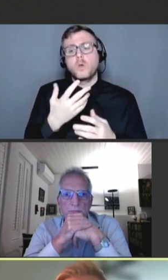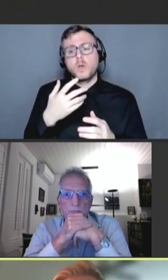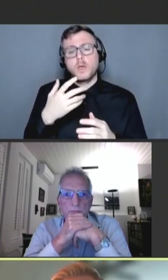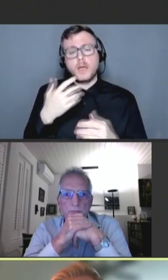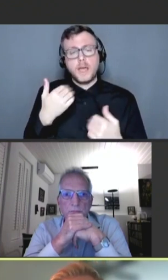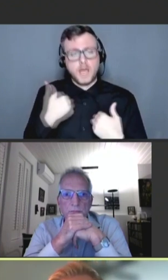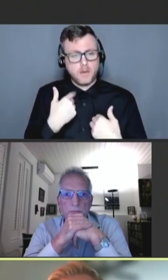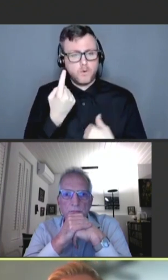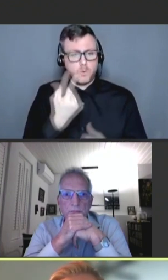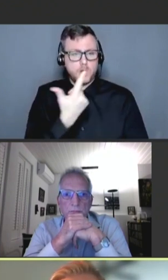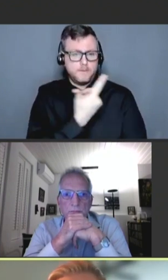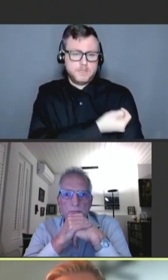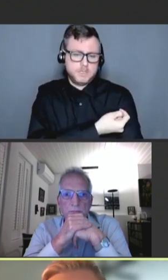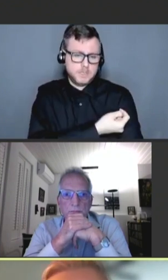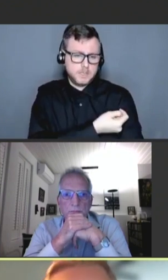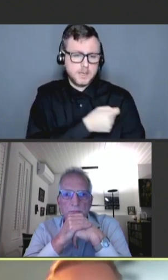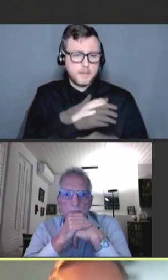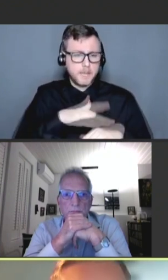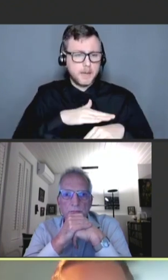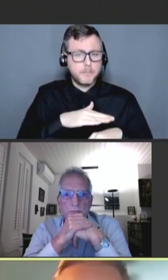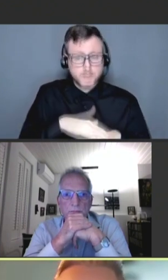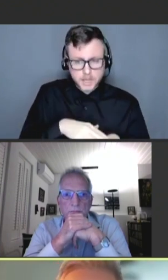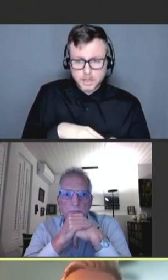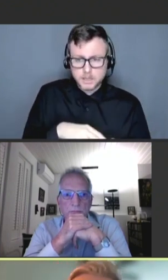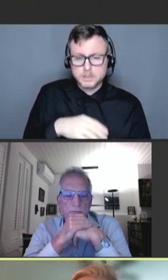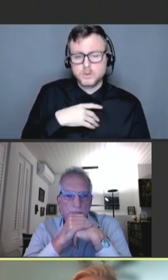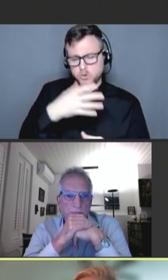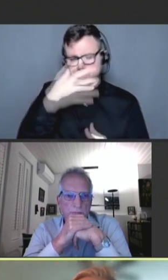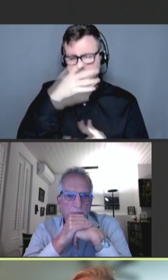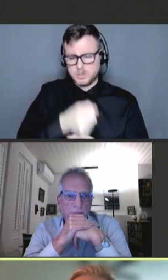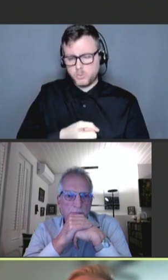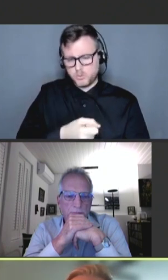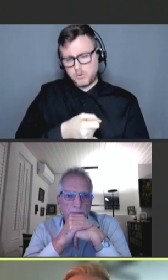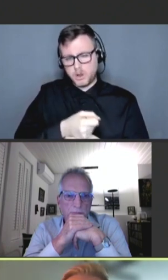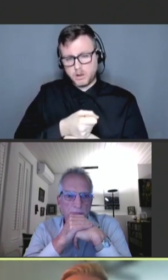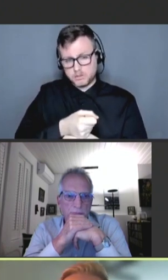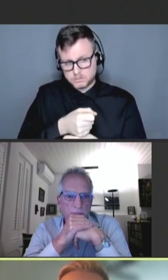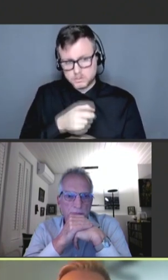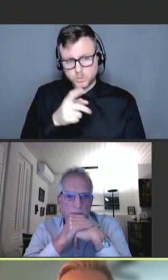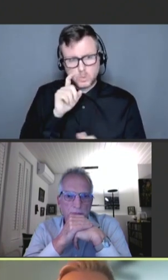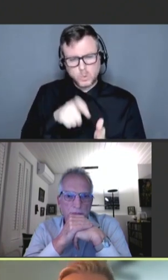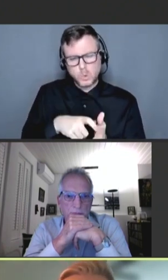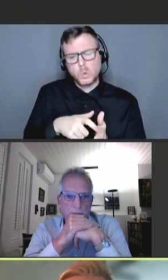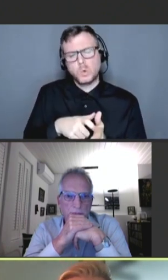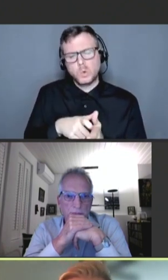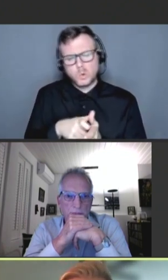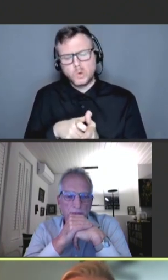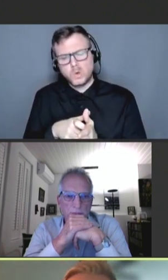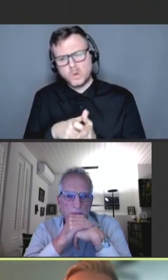and again, the key findings I summarized here, but we did see a bit of difference on what was